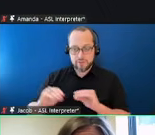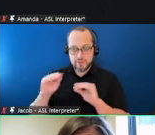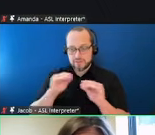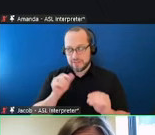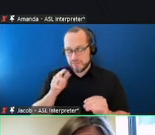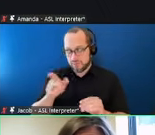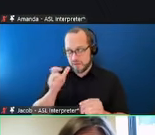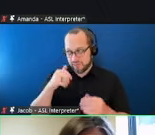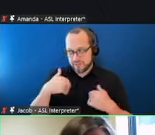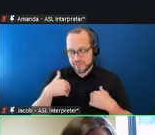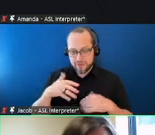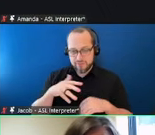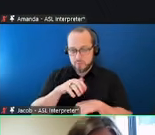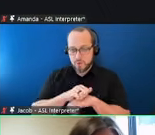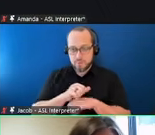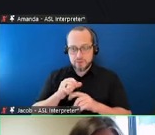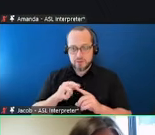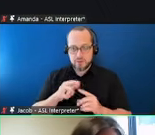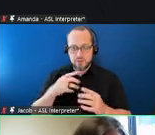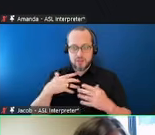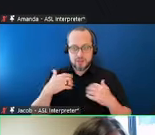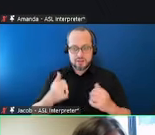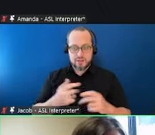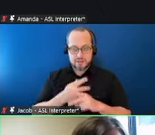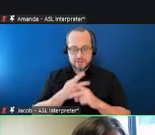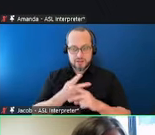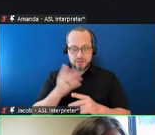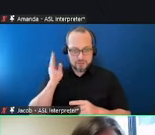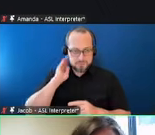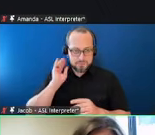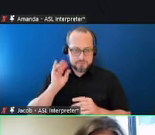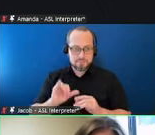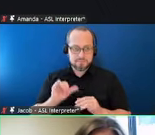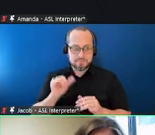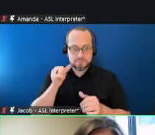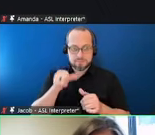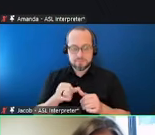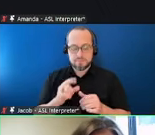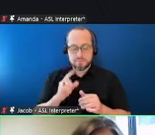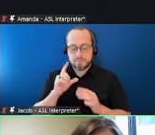or appointments to health care. So, keep that that in mind. And then also in eastern North Carolina,